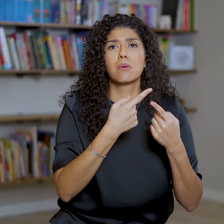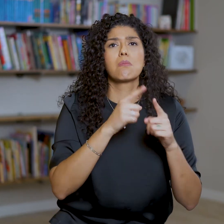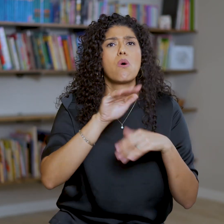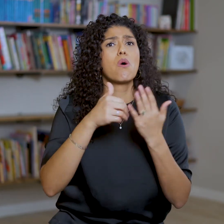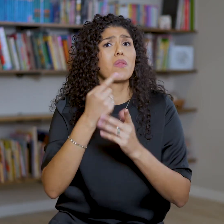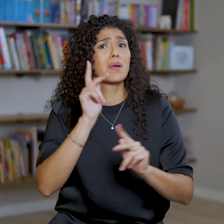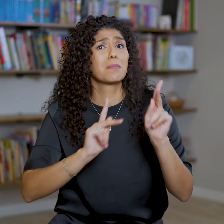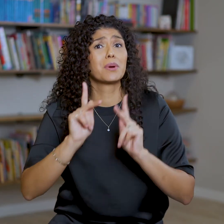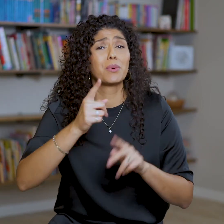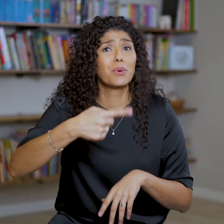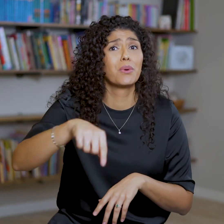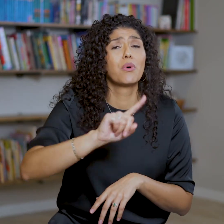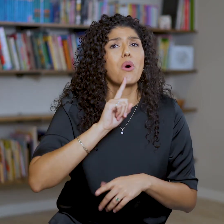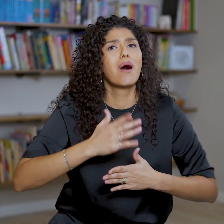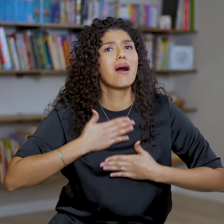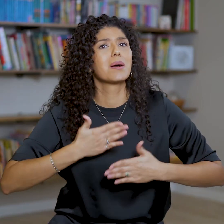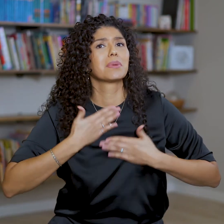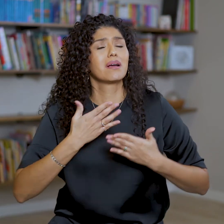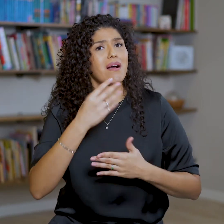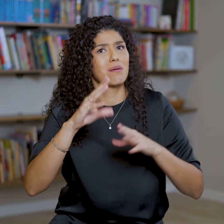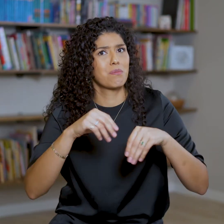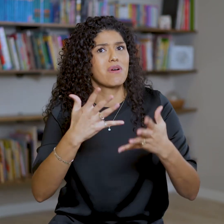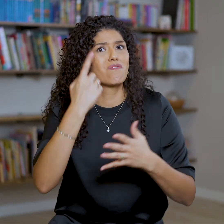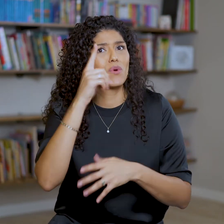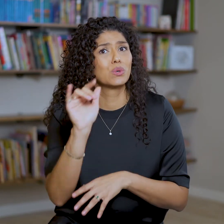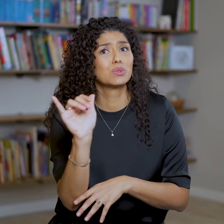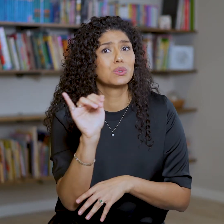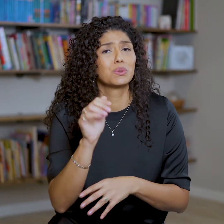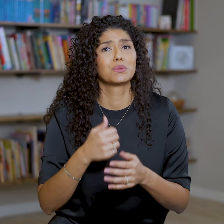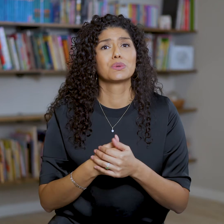but all the people are happy and provided for too.